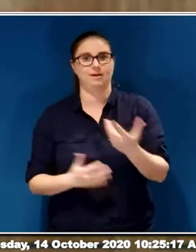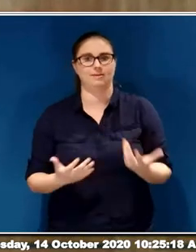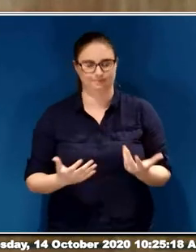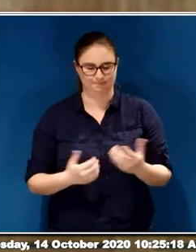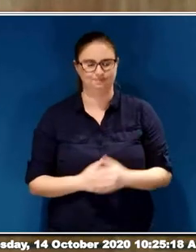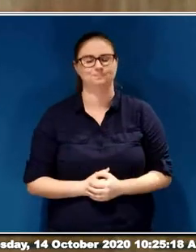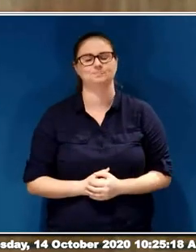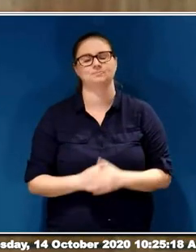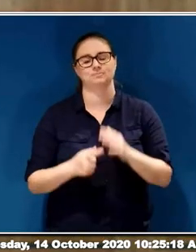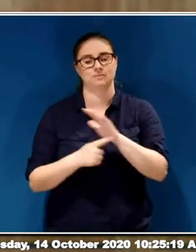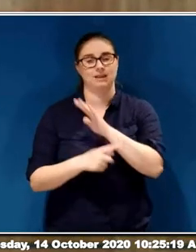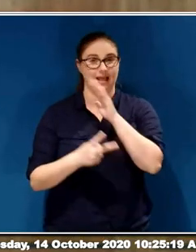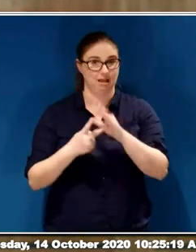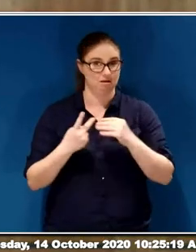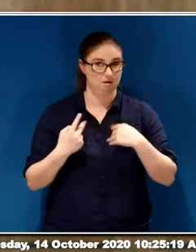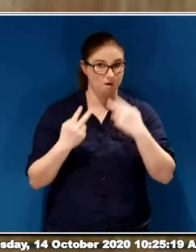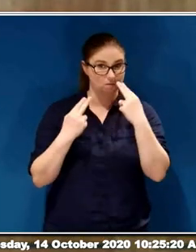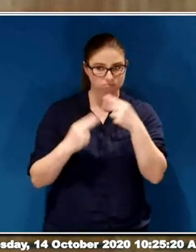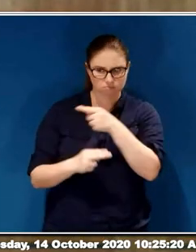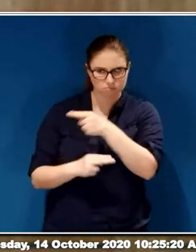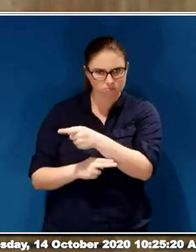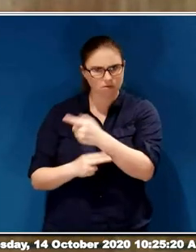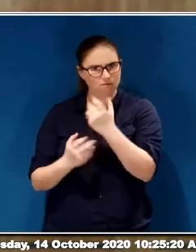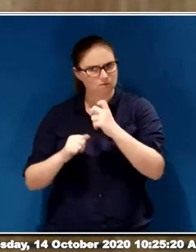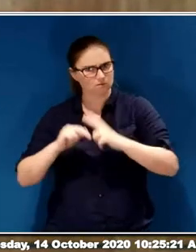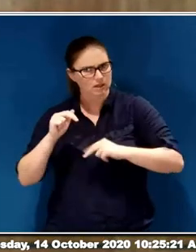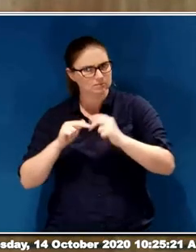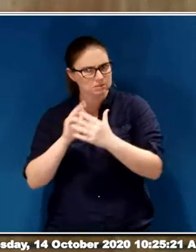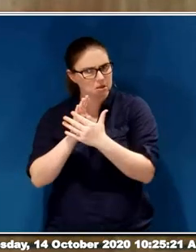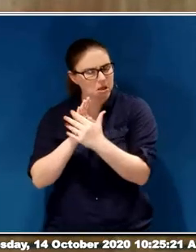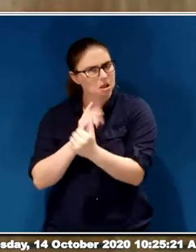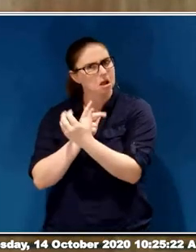would be able to make some friends at his new school, School 2, that were